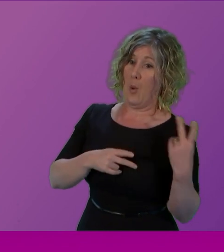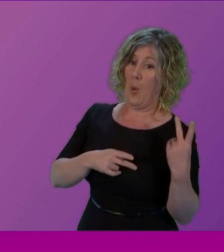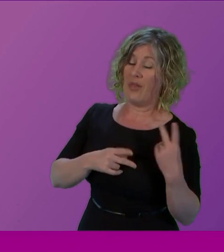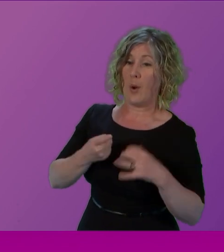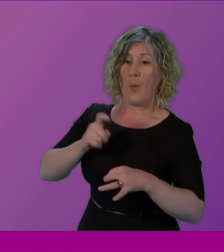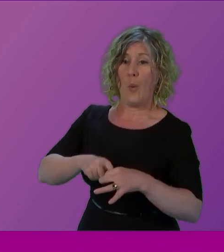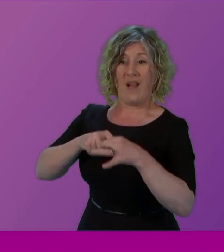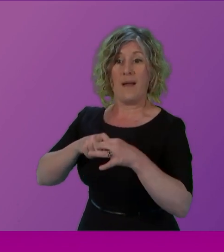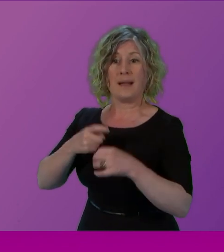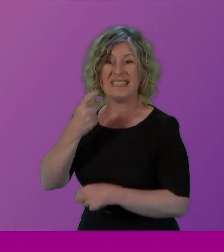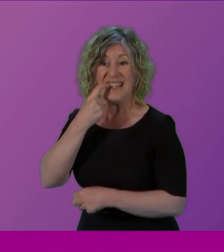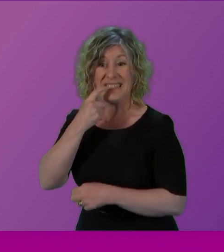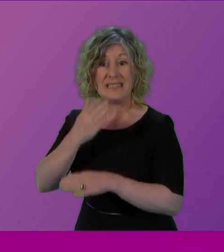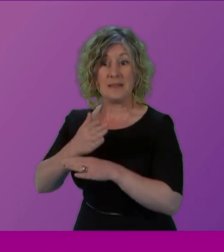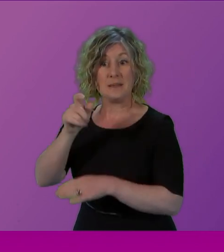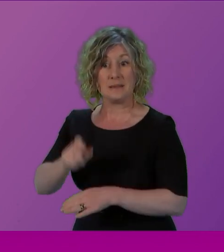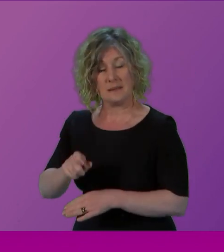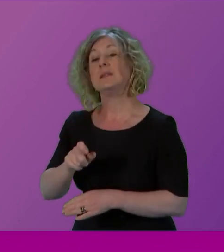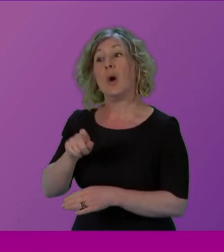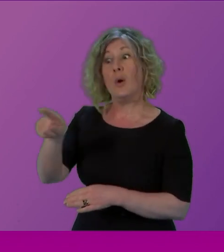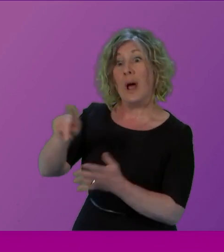Nicola Sturgeon might not know this, but I do and my wife does: a citizen of this country